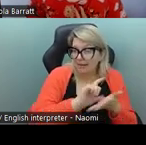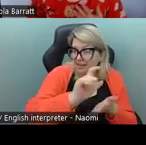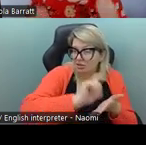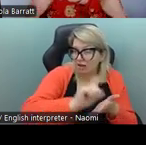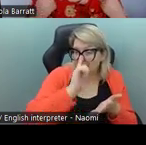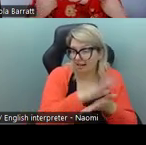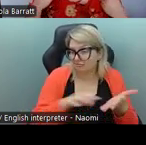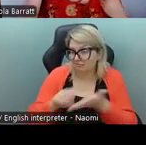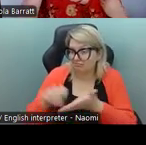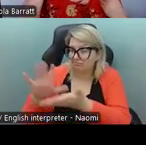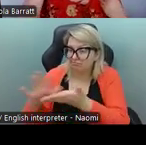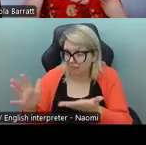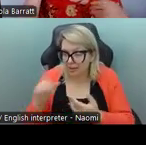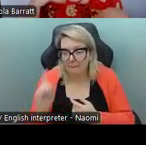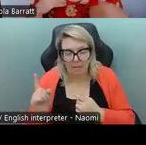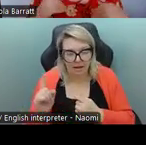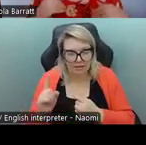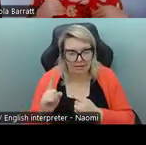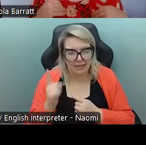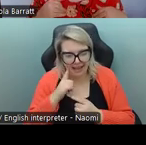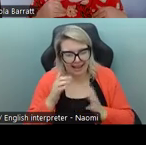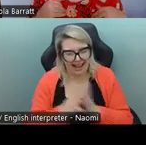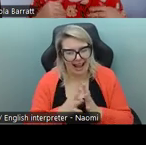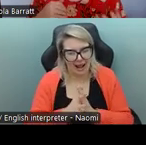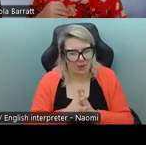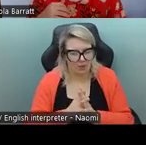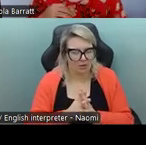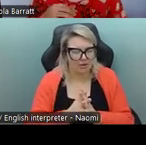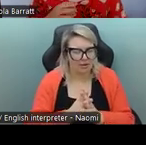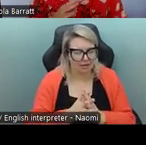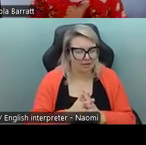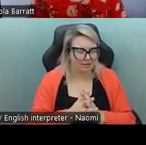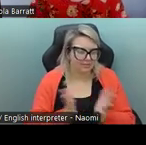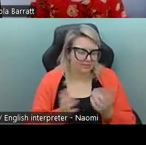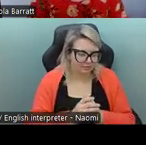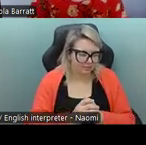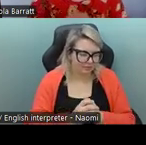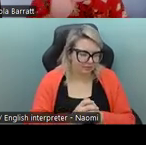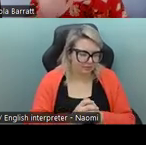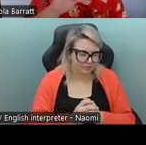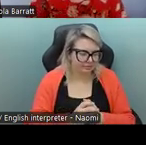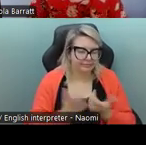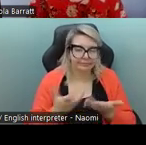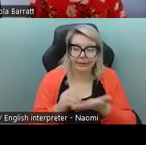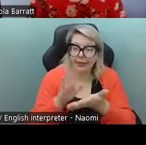but think about how you're going to use it on here. It's not just a case of putting it up and being like,